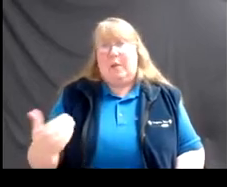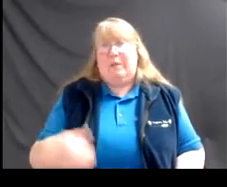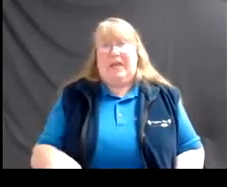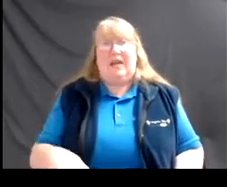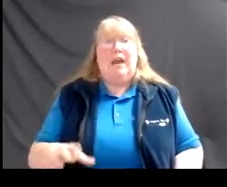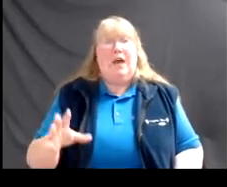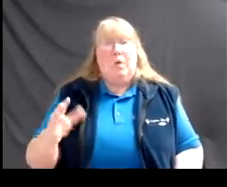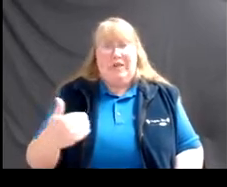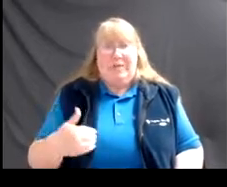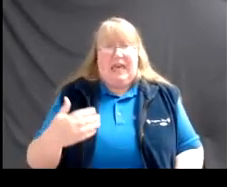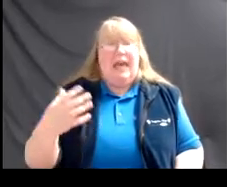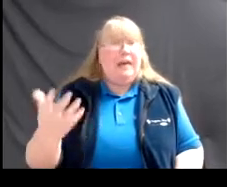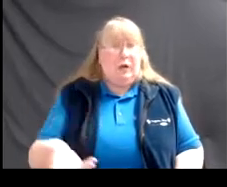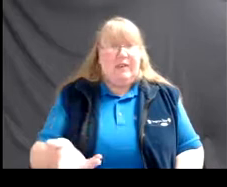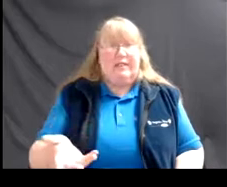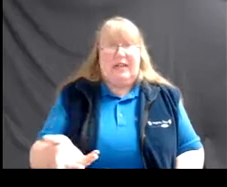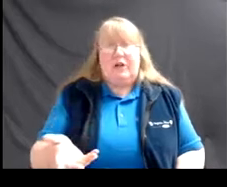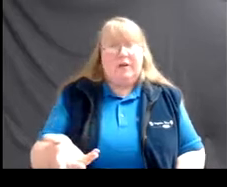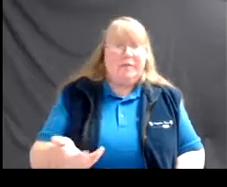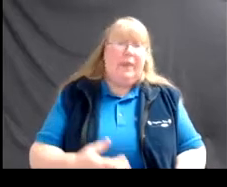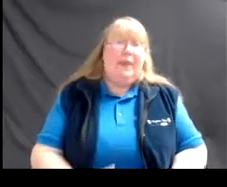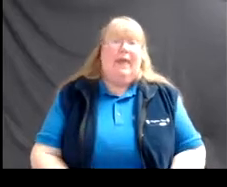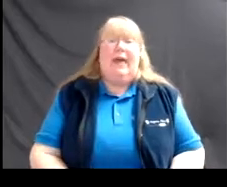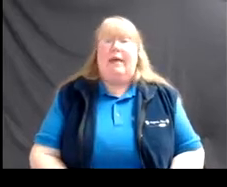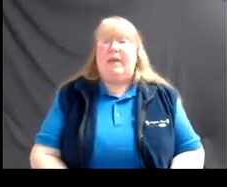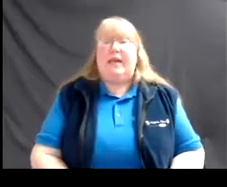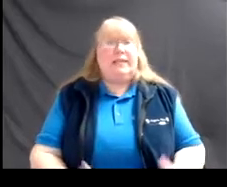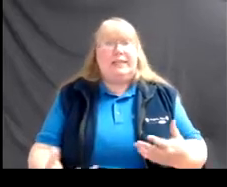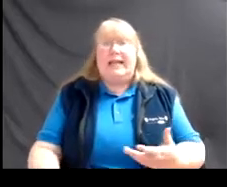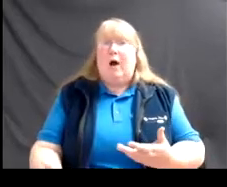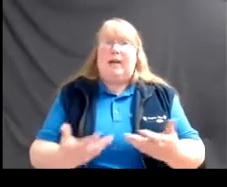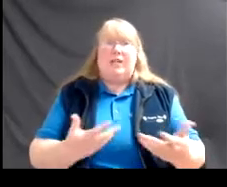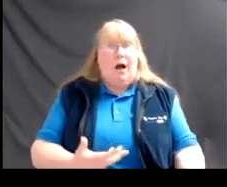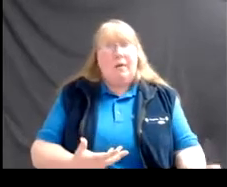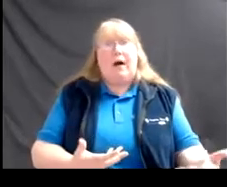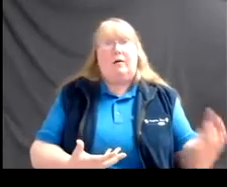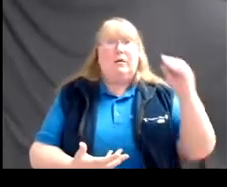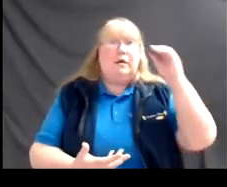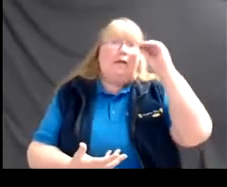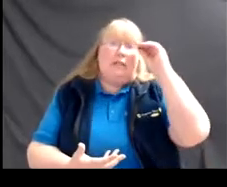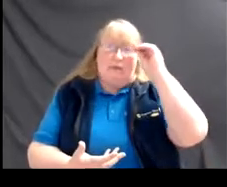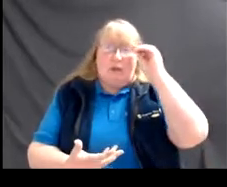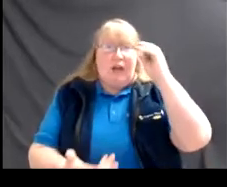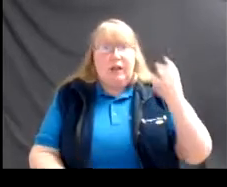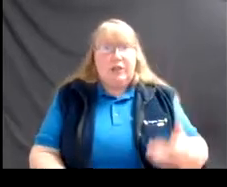and meet with me here at the center. And we can sit down and talk about some of the challenges